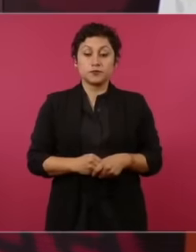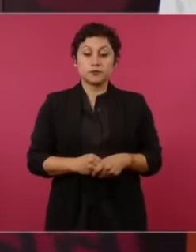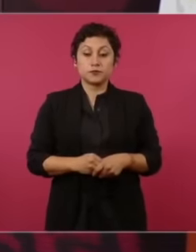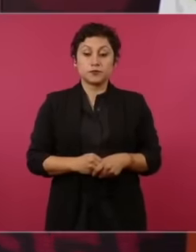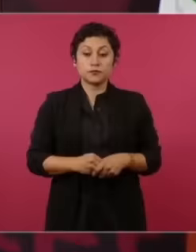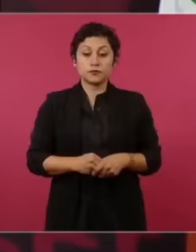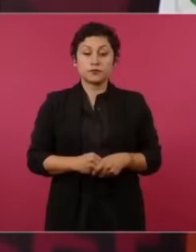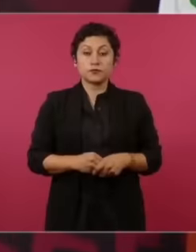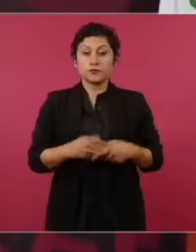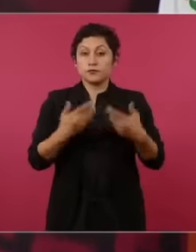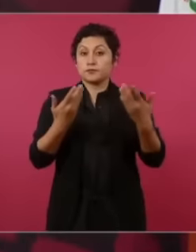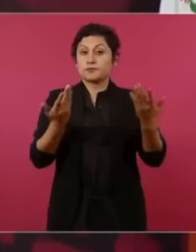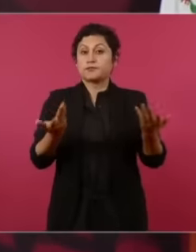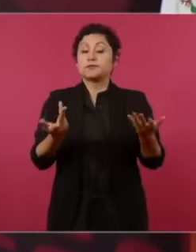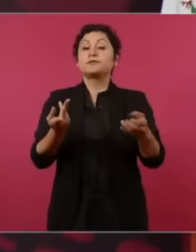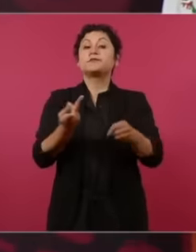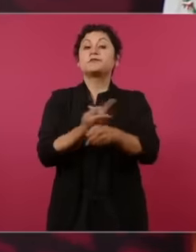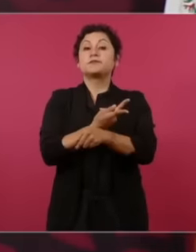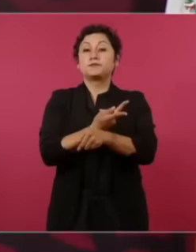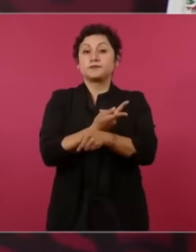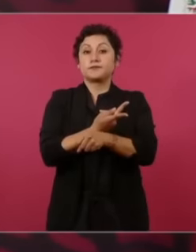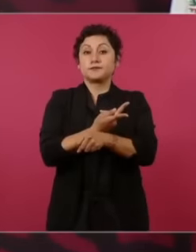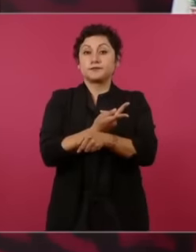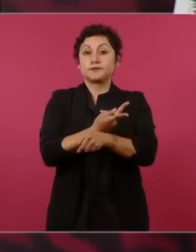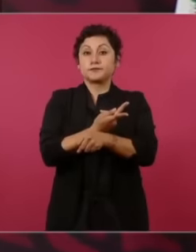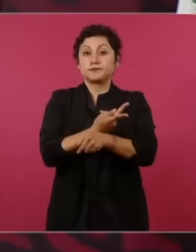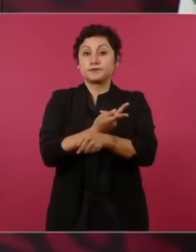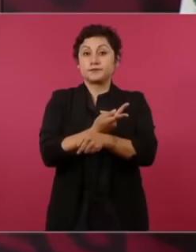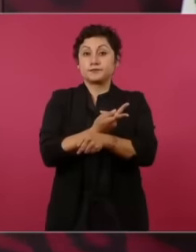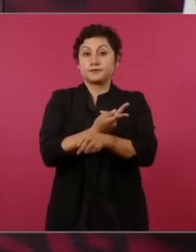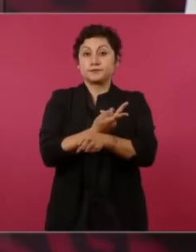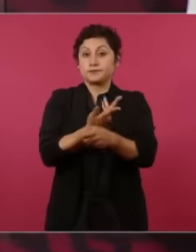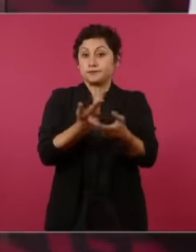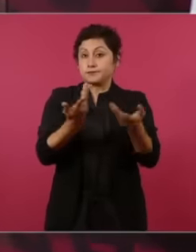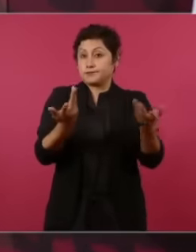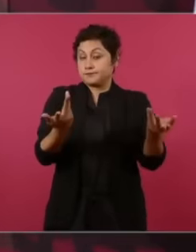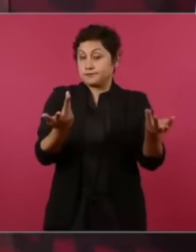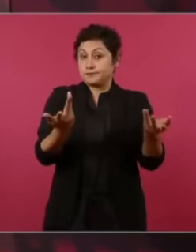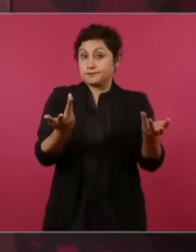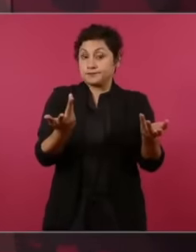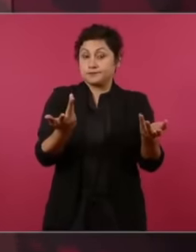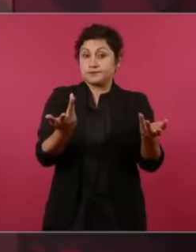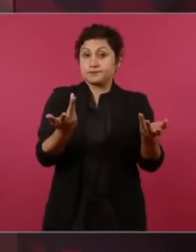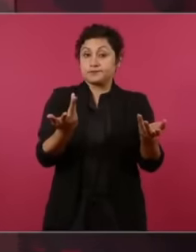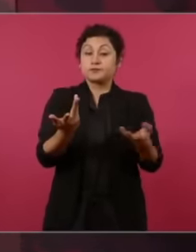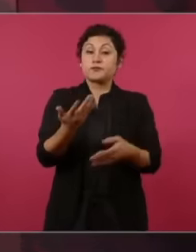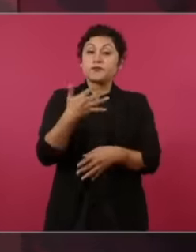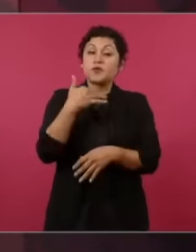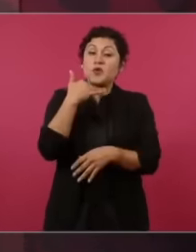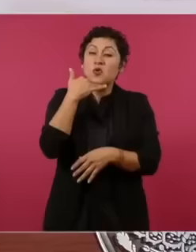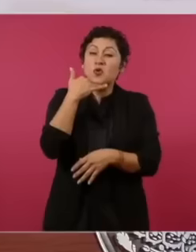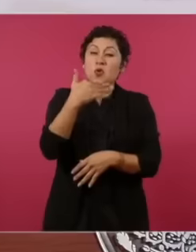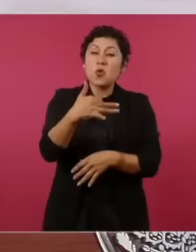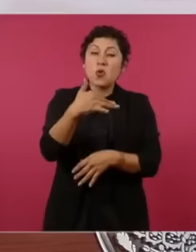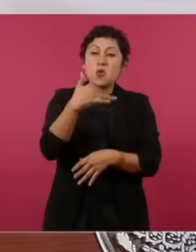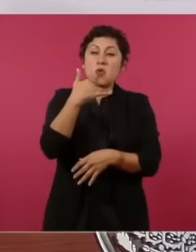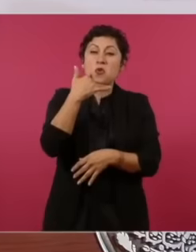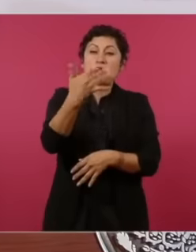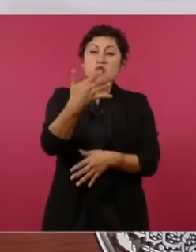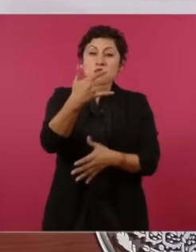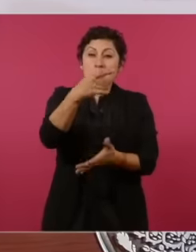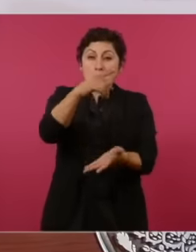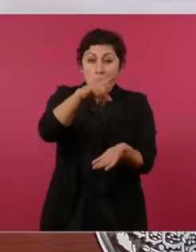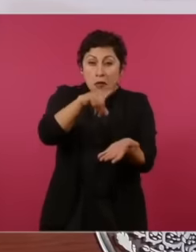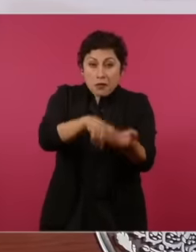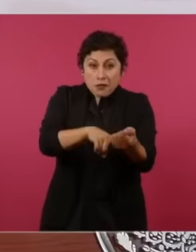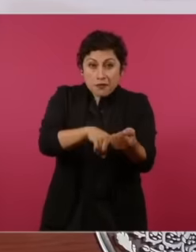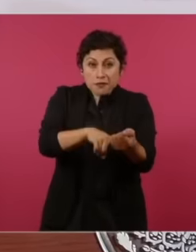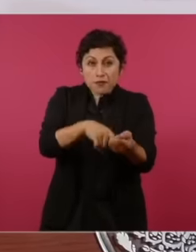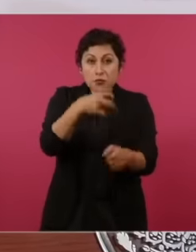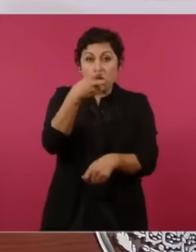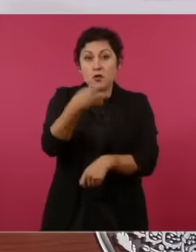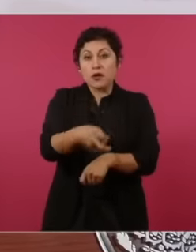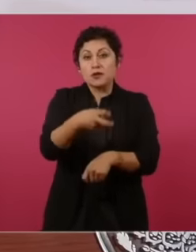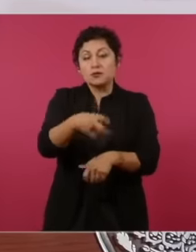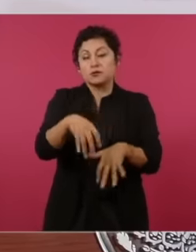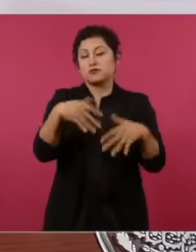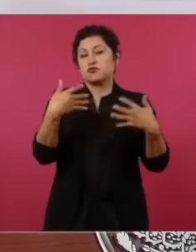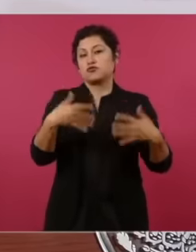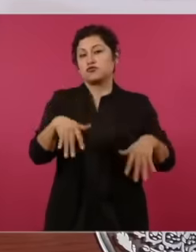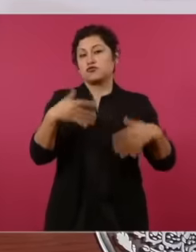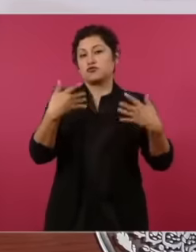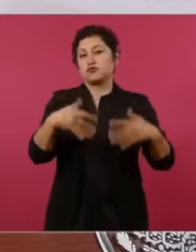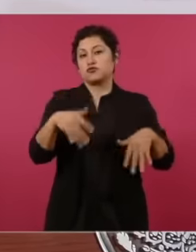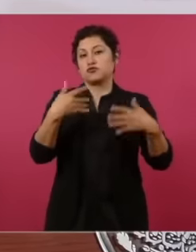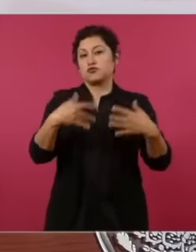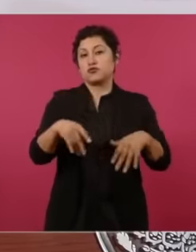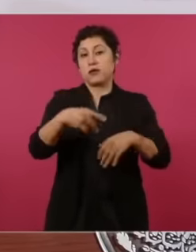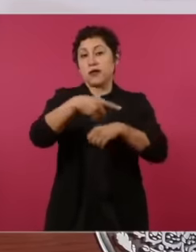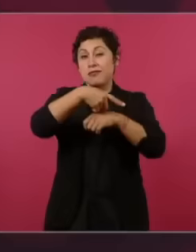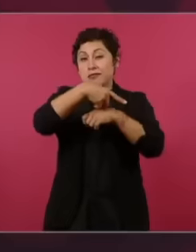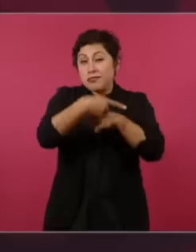corruption is what has damaged the country the most, it is the